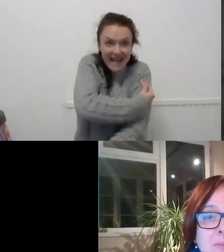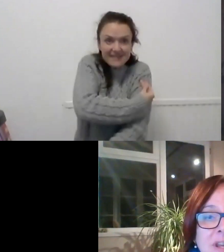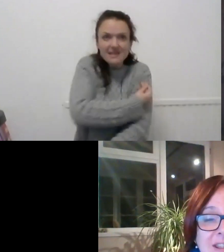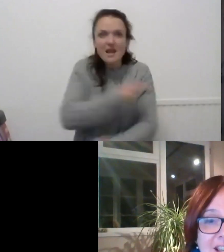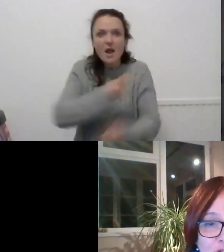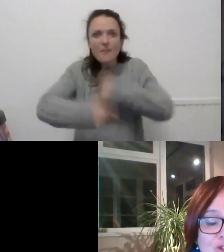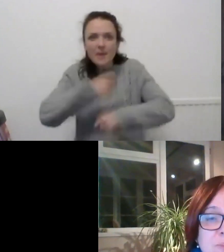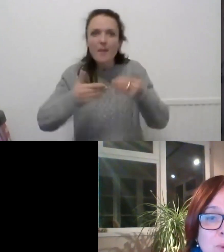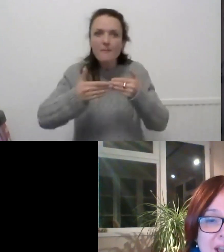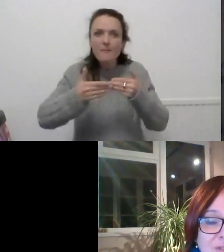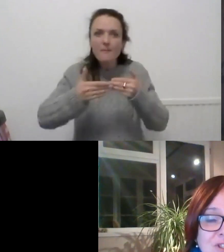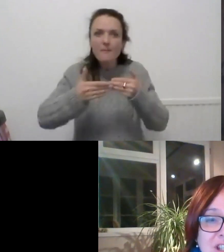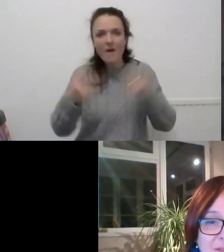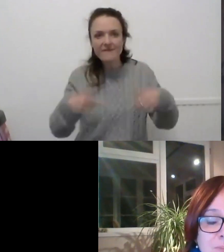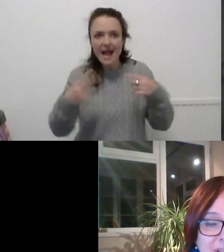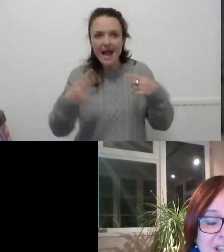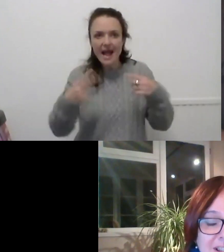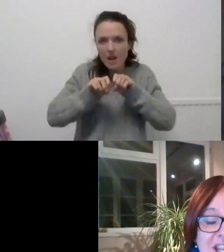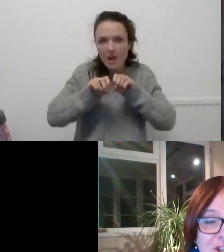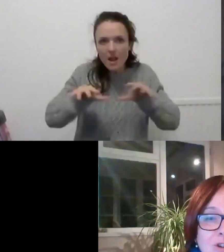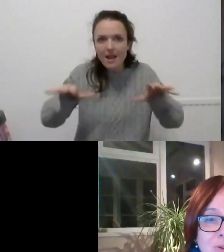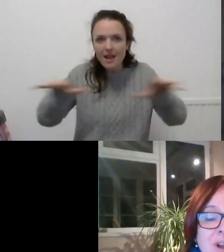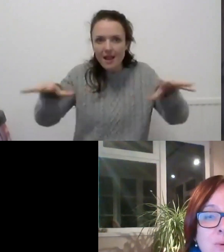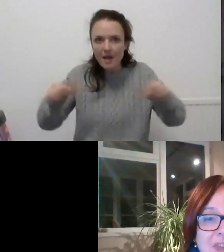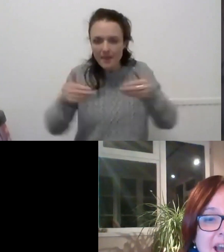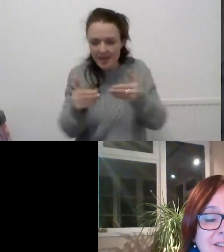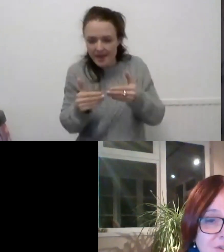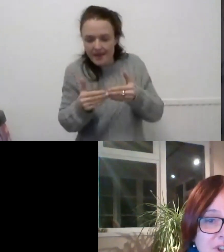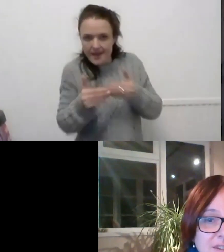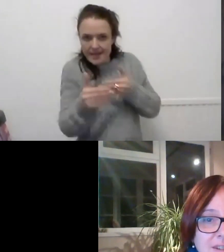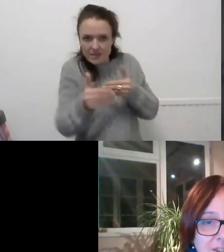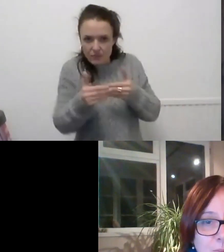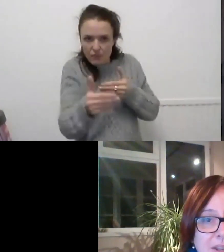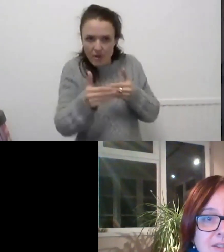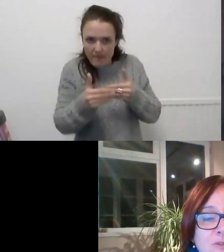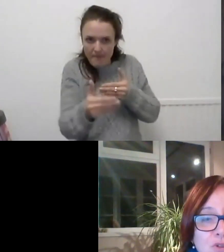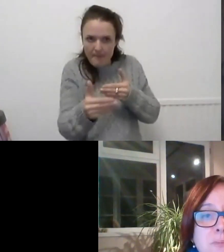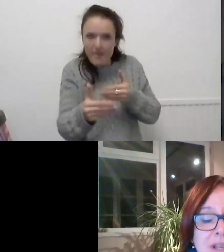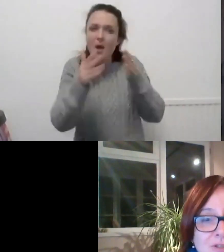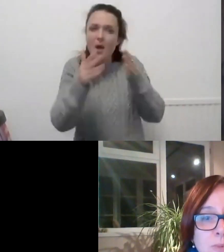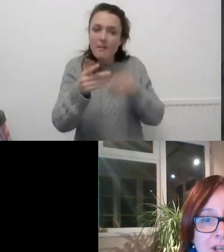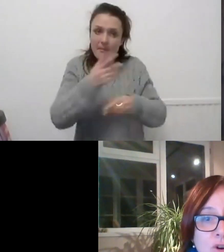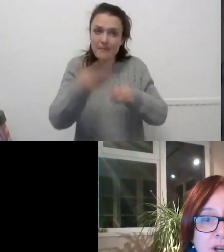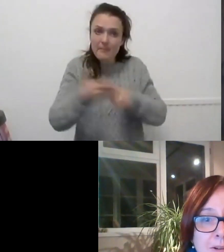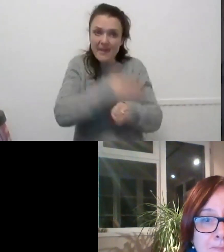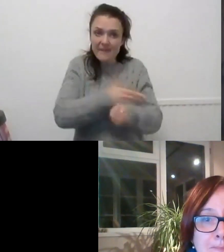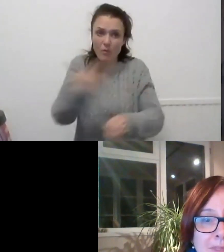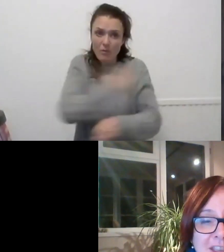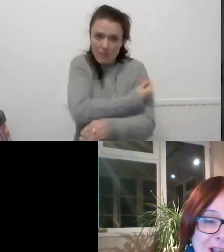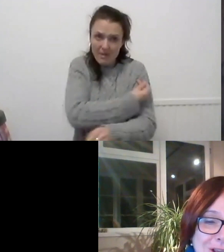But in the interim, we have to continue with hands face and space for a little bit longer. Thank you.